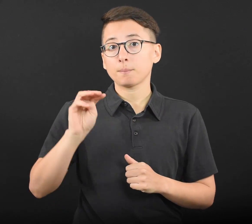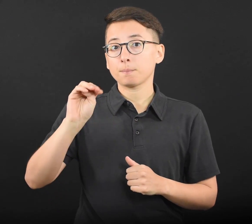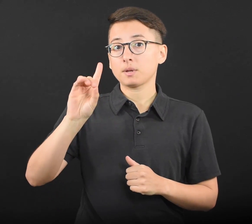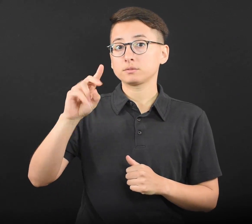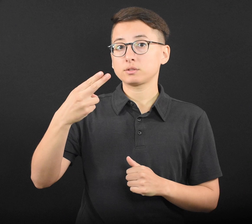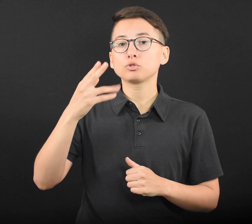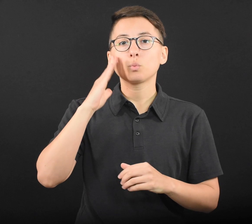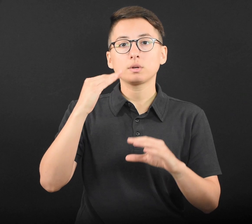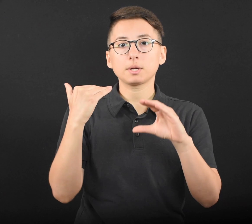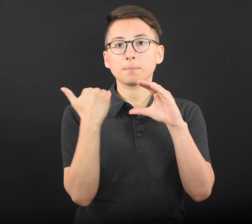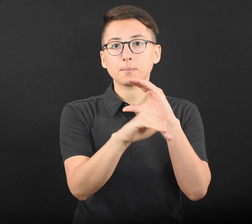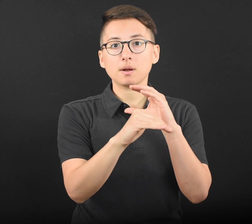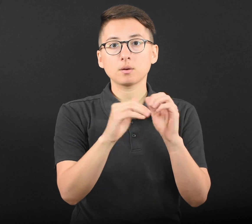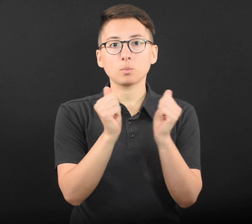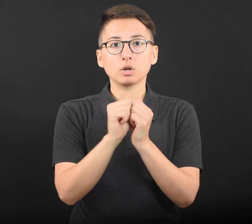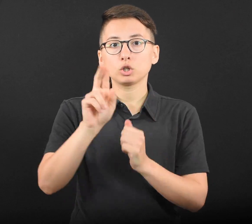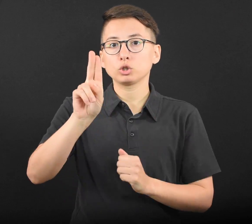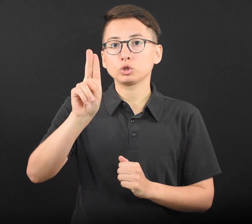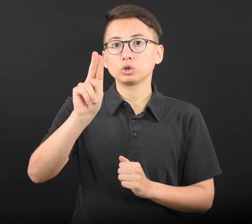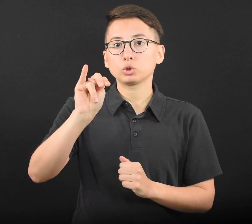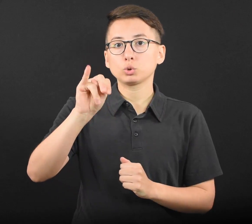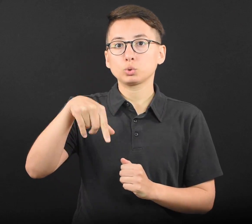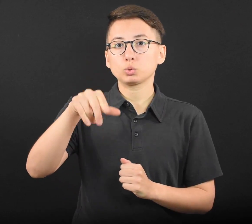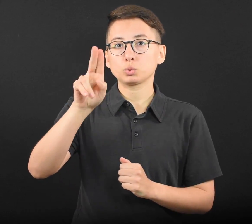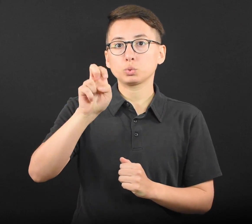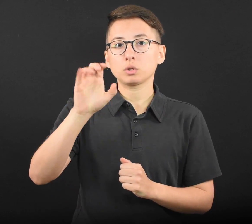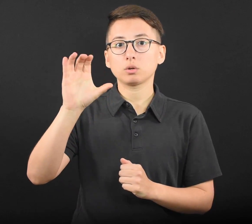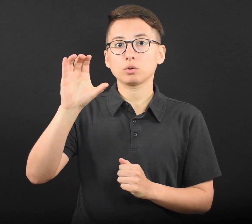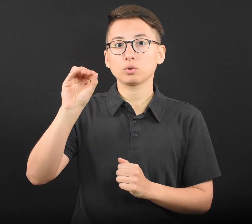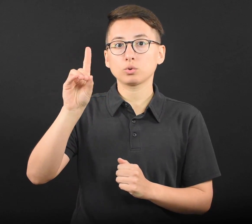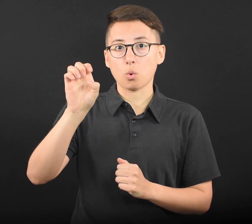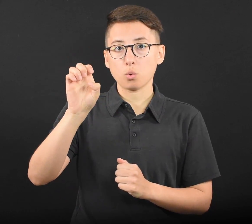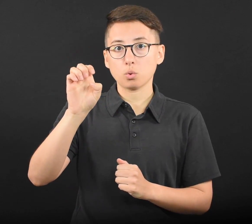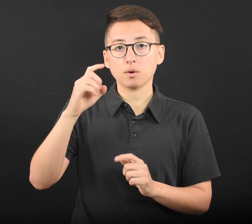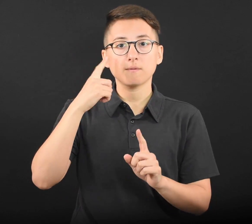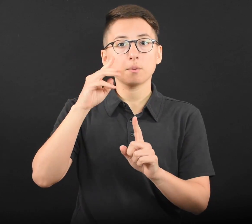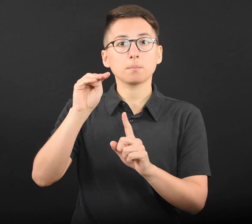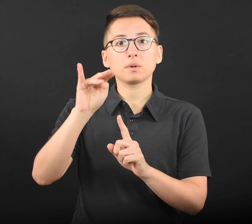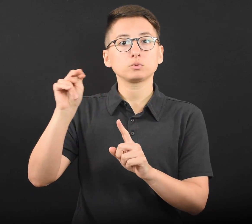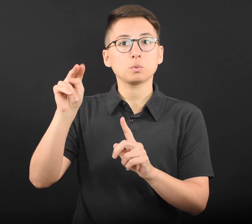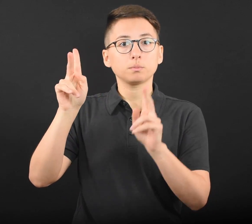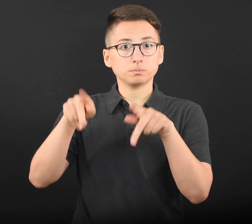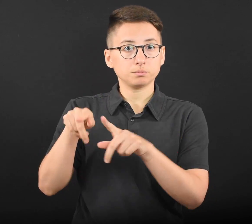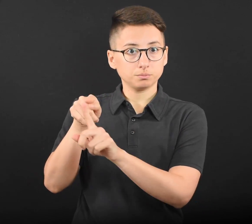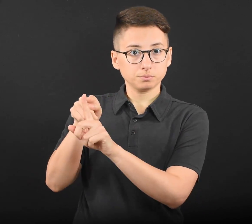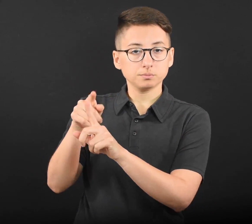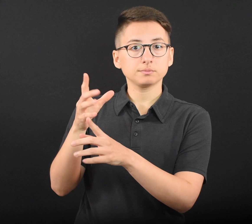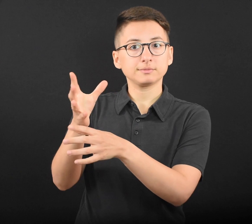of Health will provide a unique code via email in order for Minnesotans to redeem this offer.